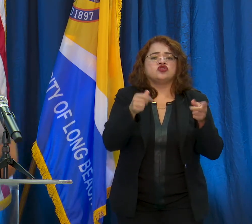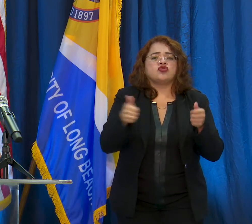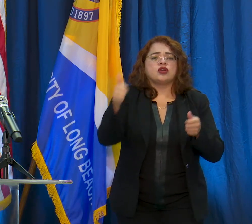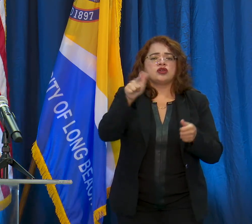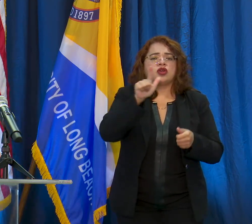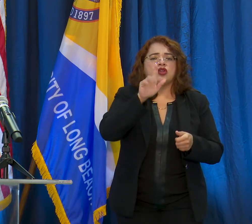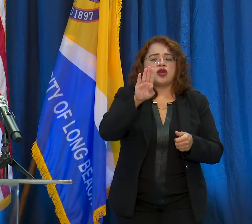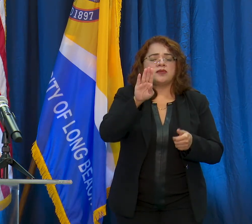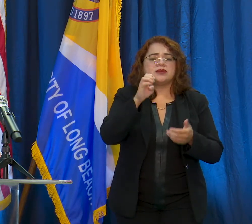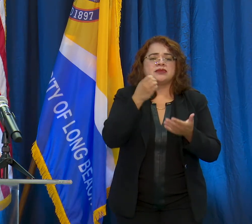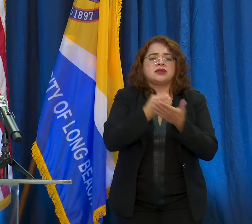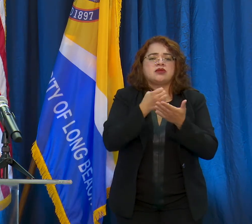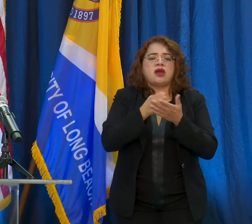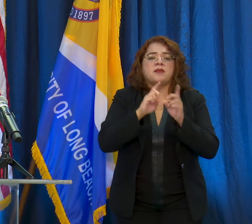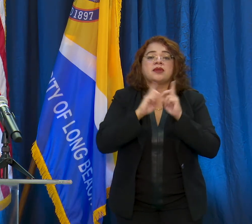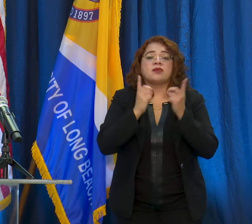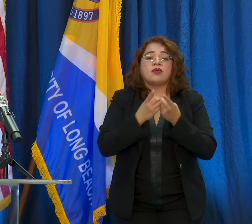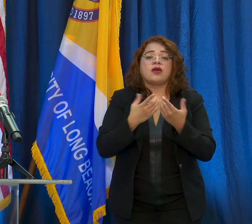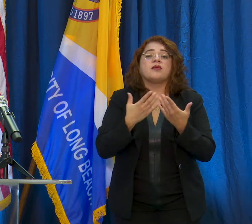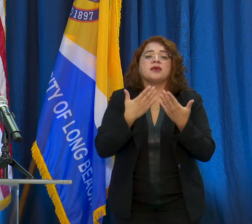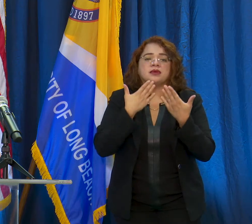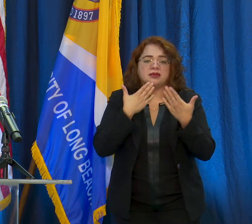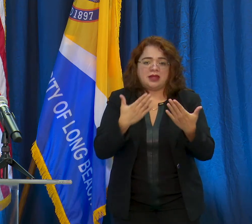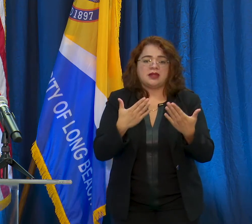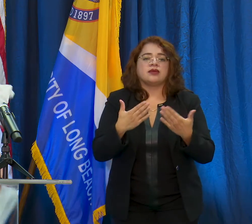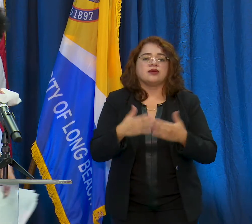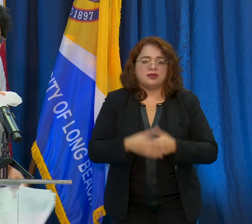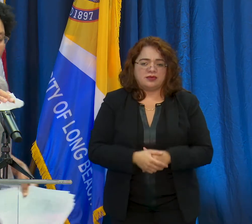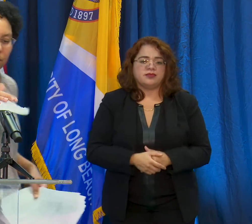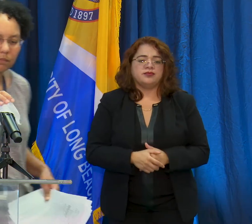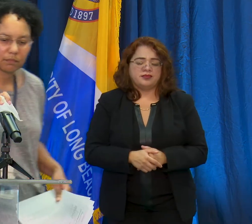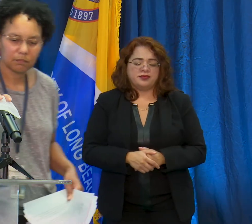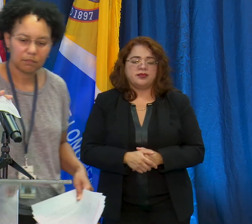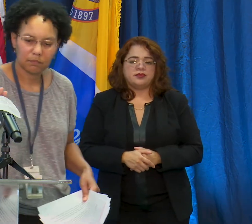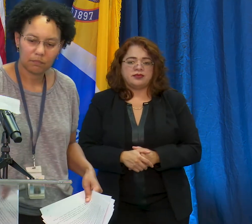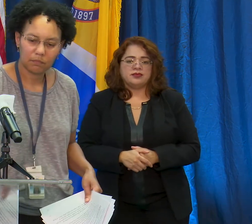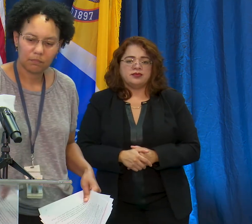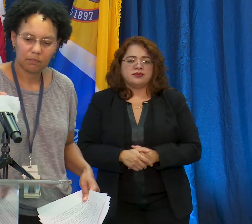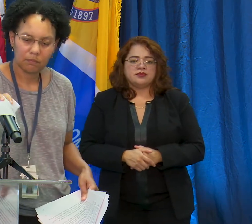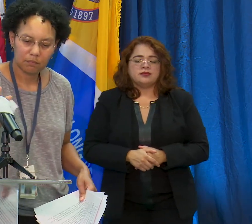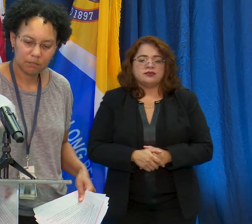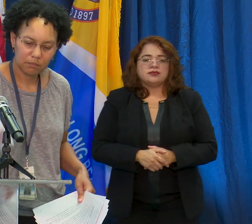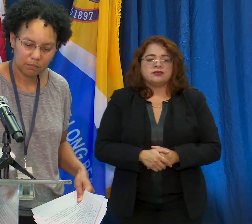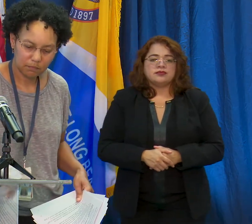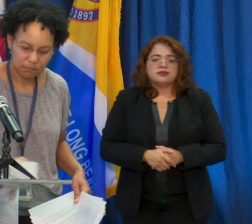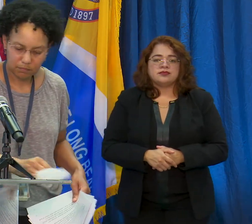Thank you.